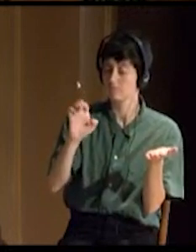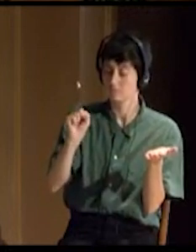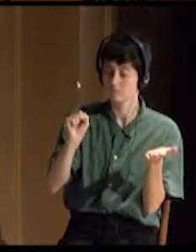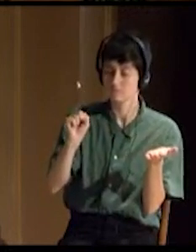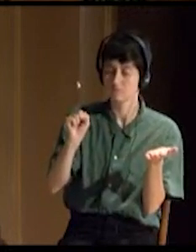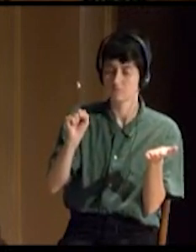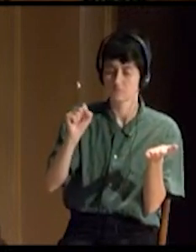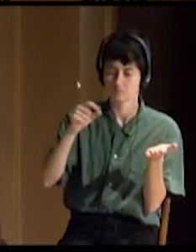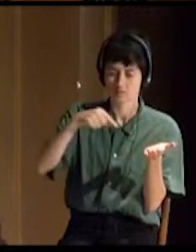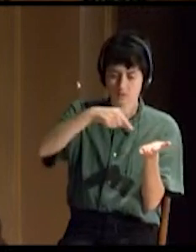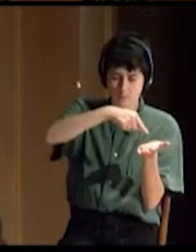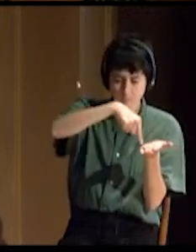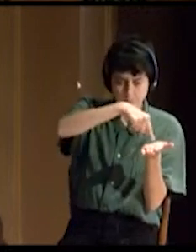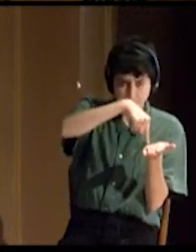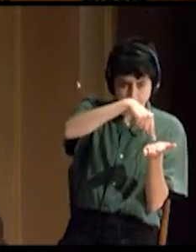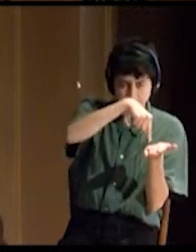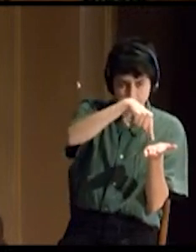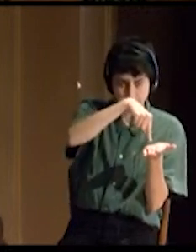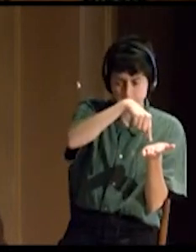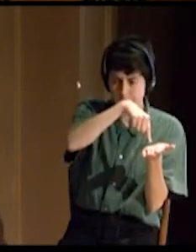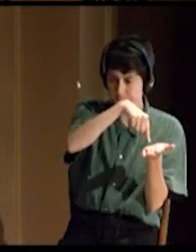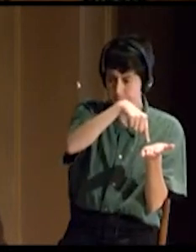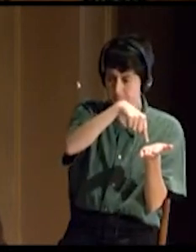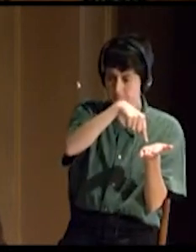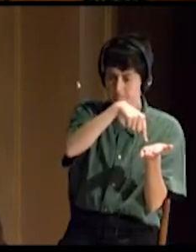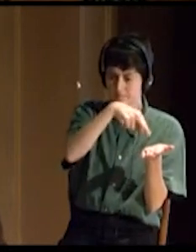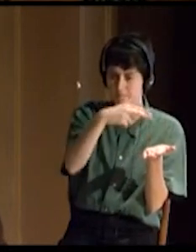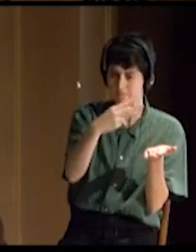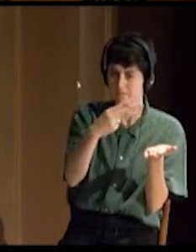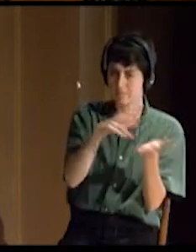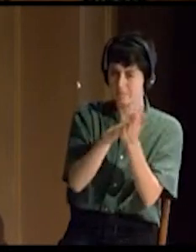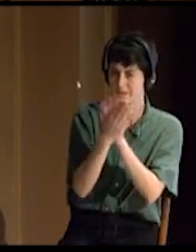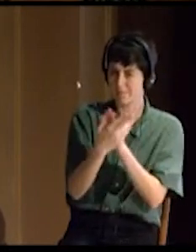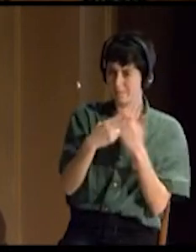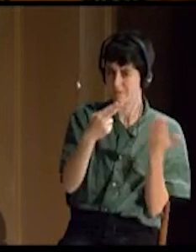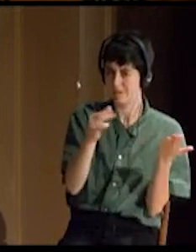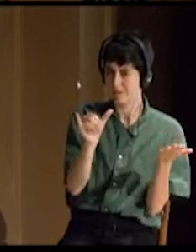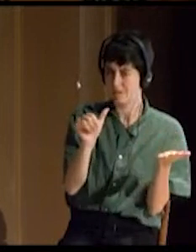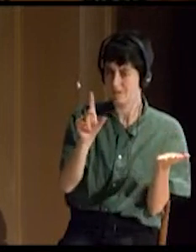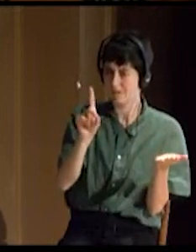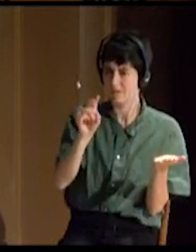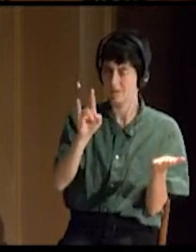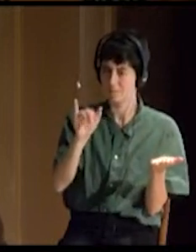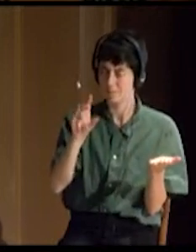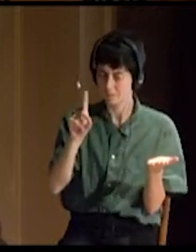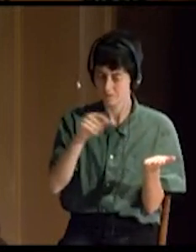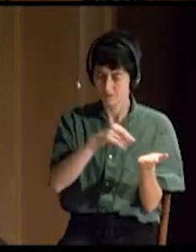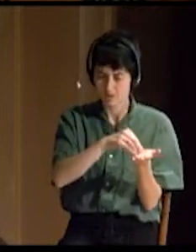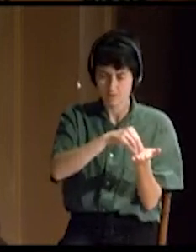and then they will light up if the phylogenetic group that you are selecting is present.